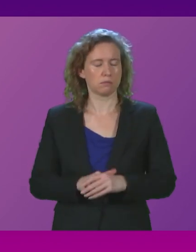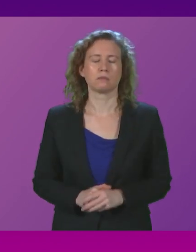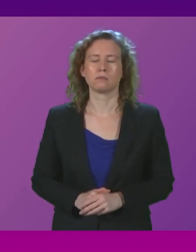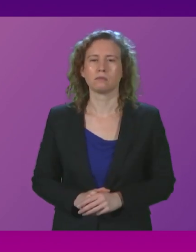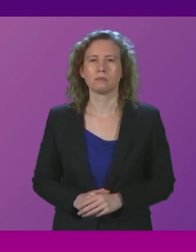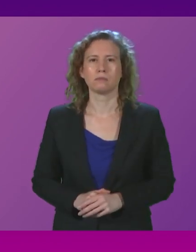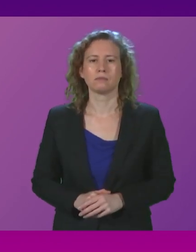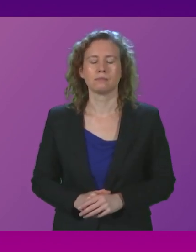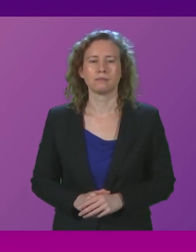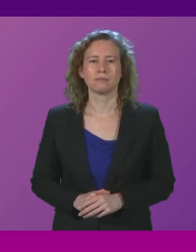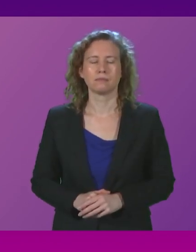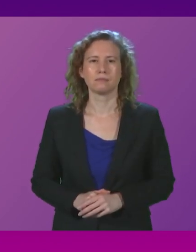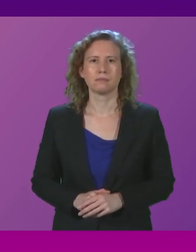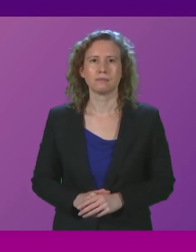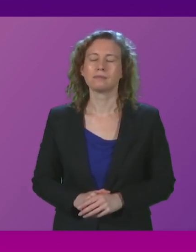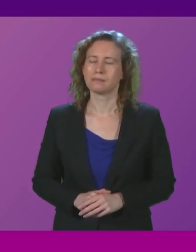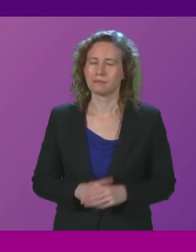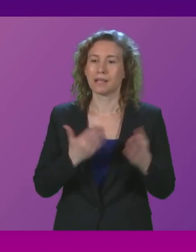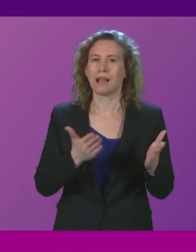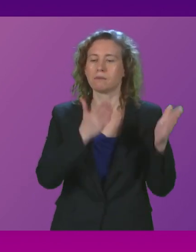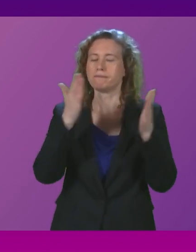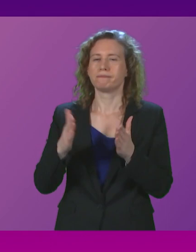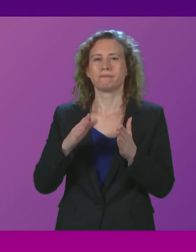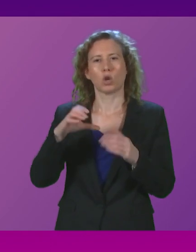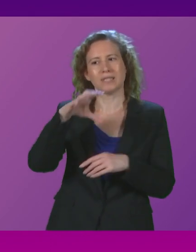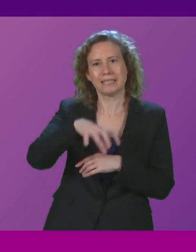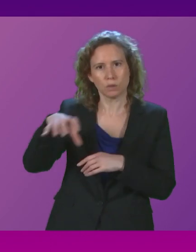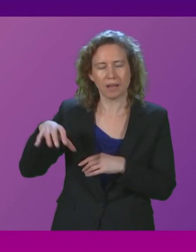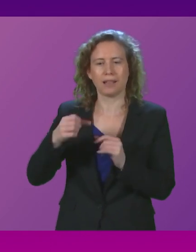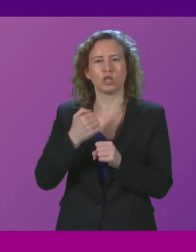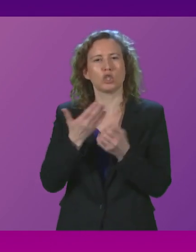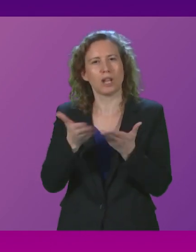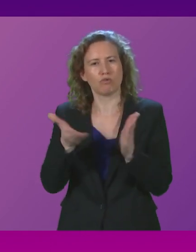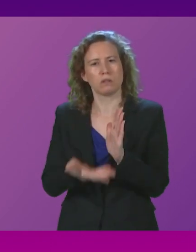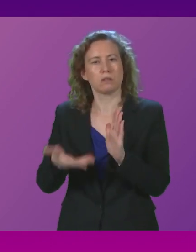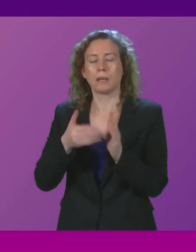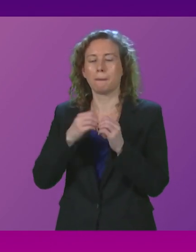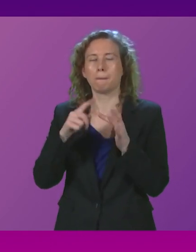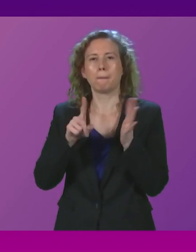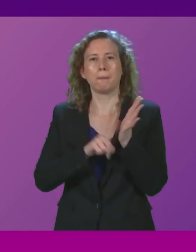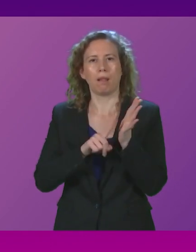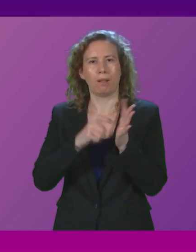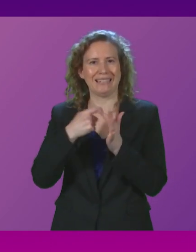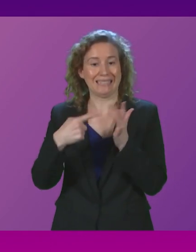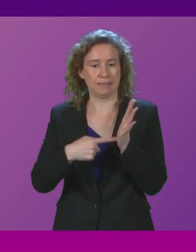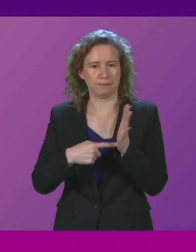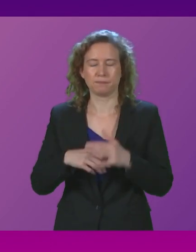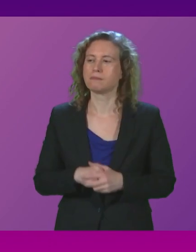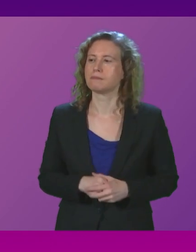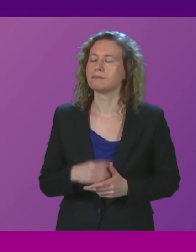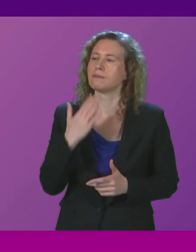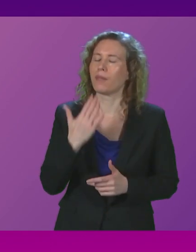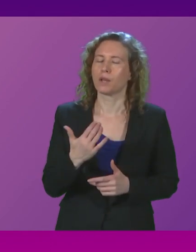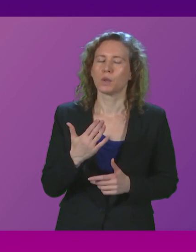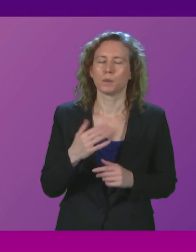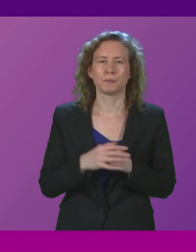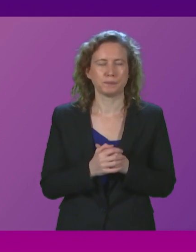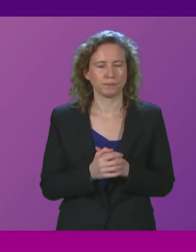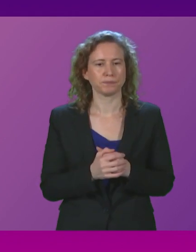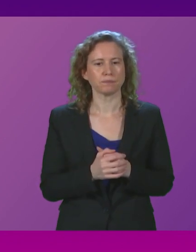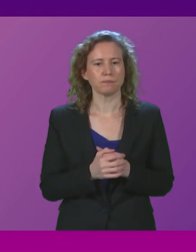We move to constituency and general supplementary questions.